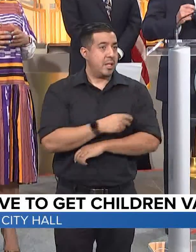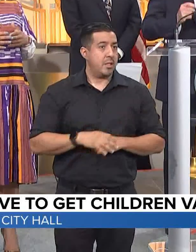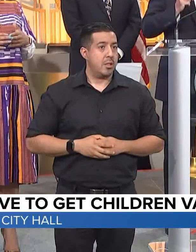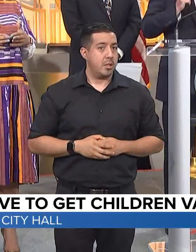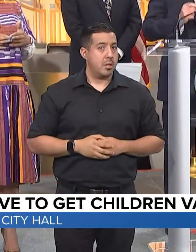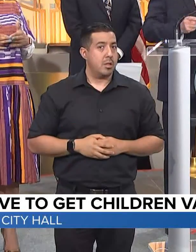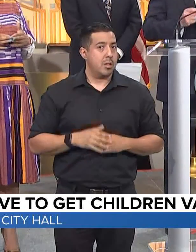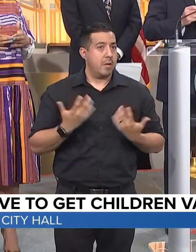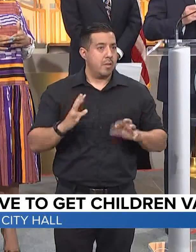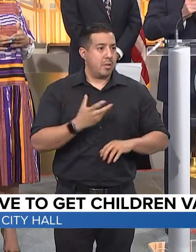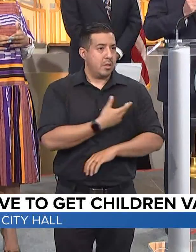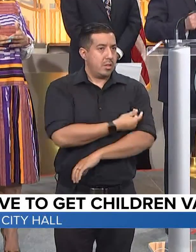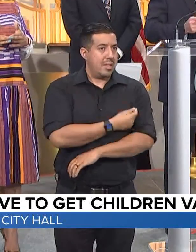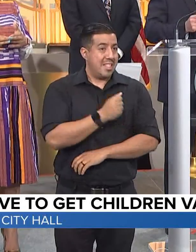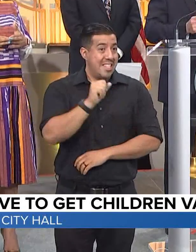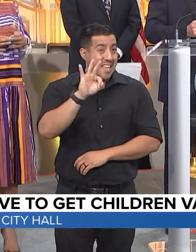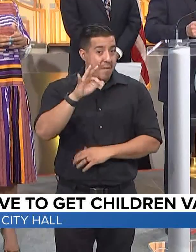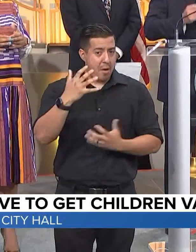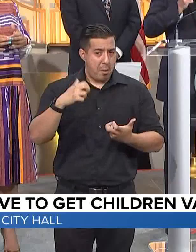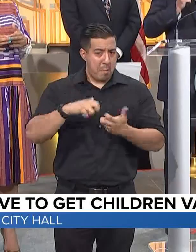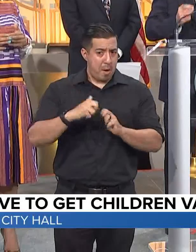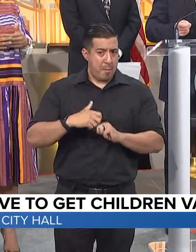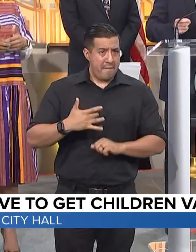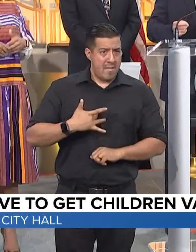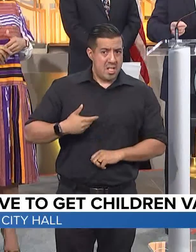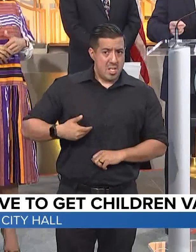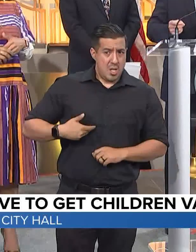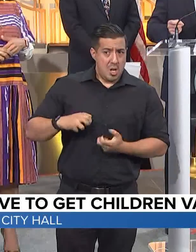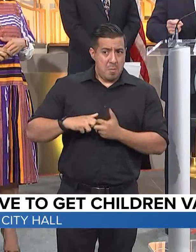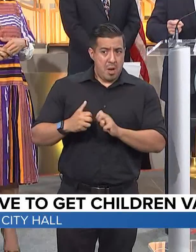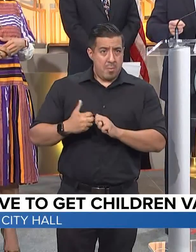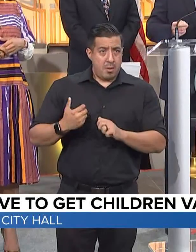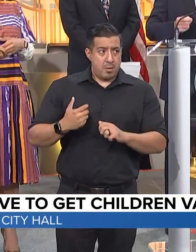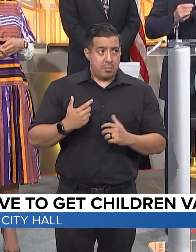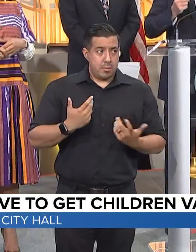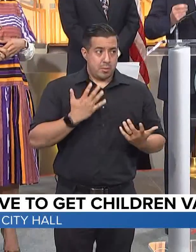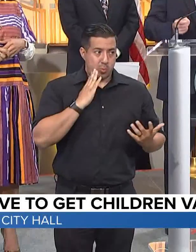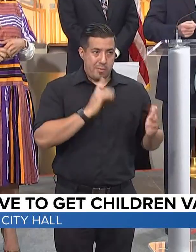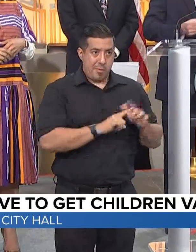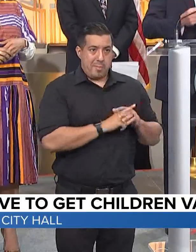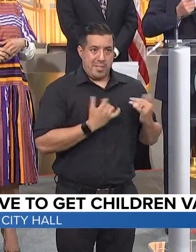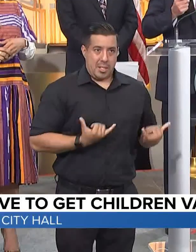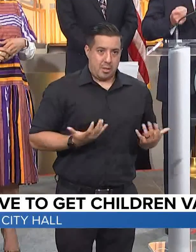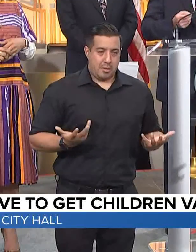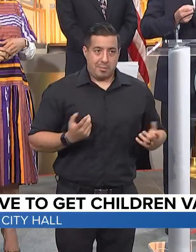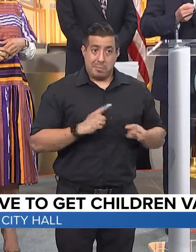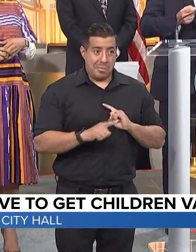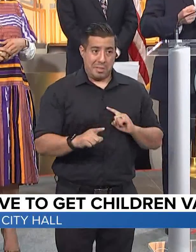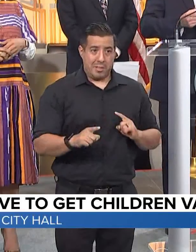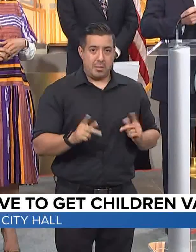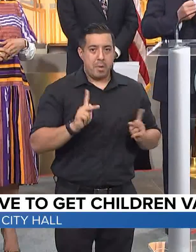If there was a problem with the vaccine, we would know it by now. So for those folks or say, wow, I'm not so sure.